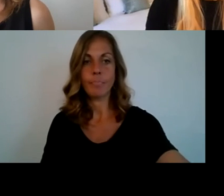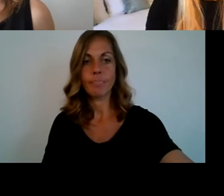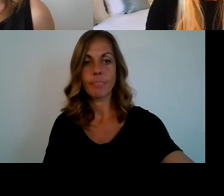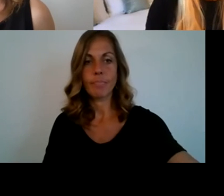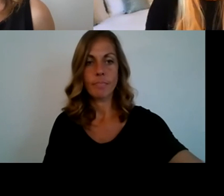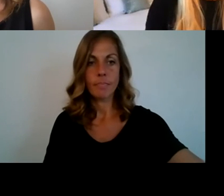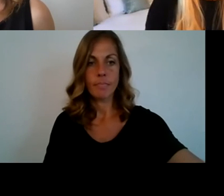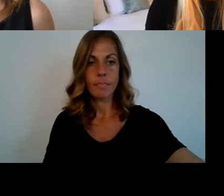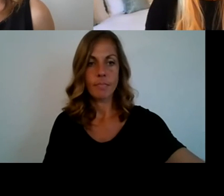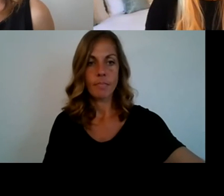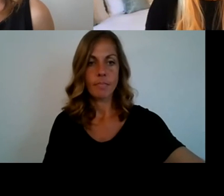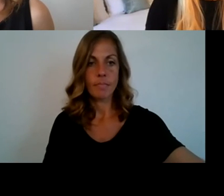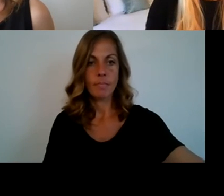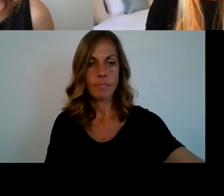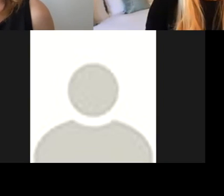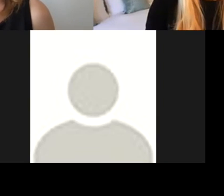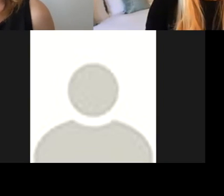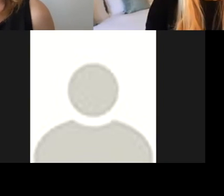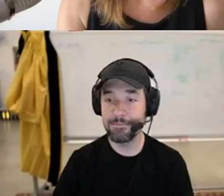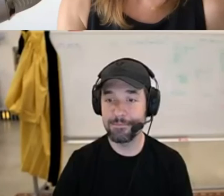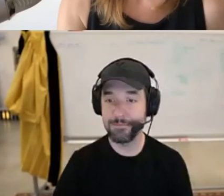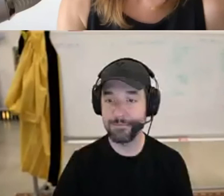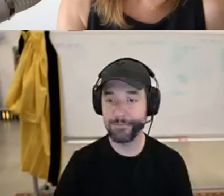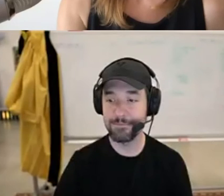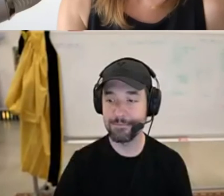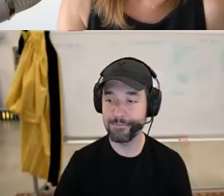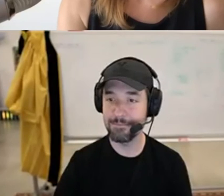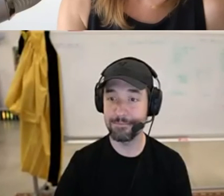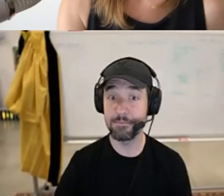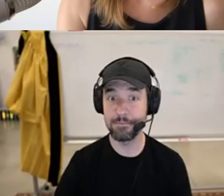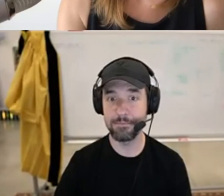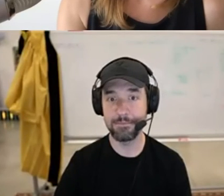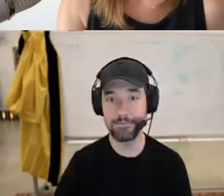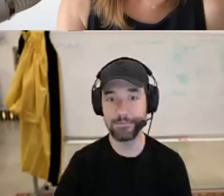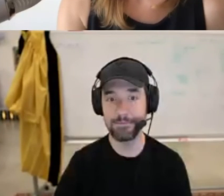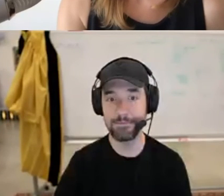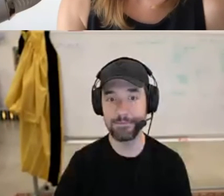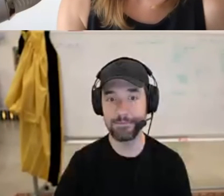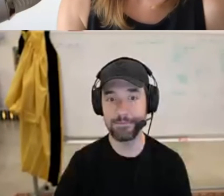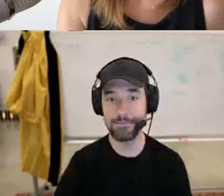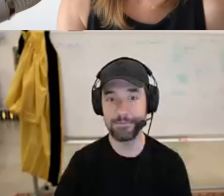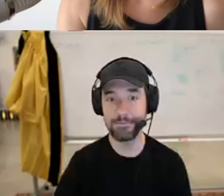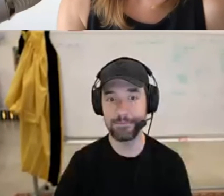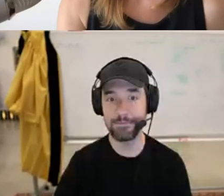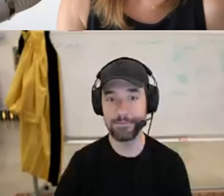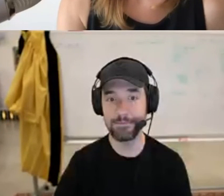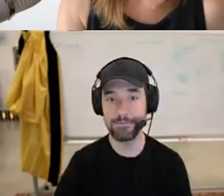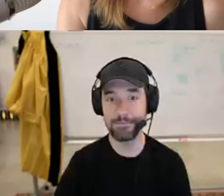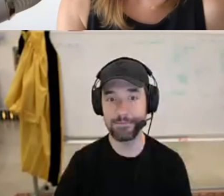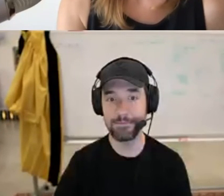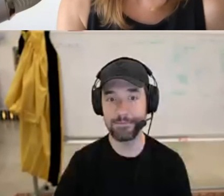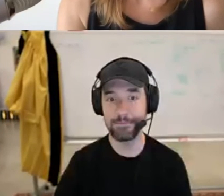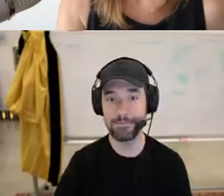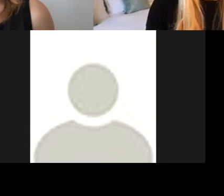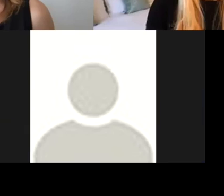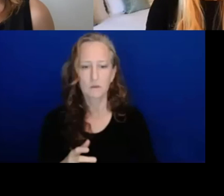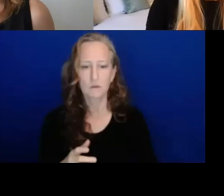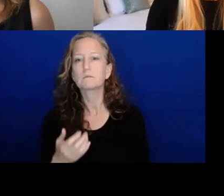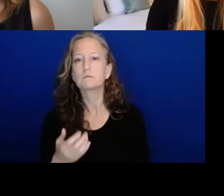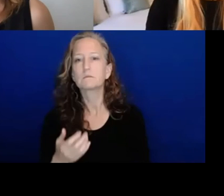have to go soon. Thank you both. But real quick. What COVID 19 solutions are you supporting